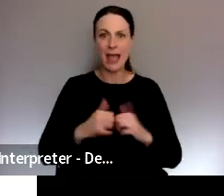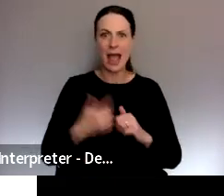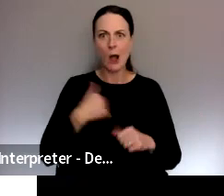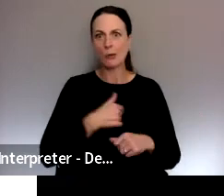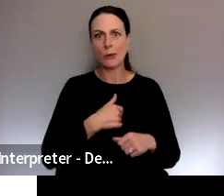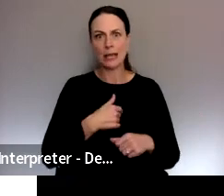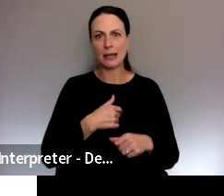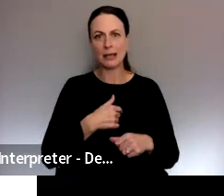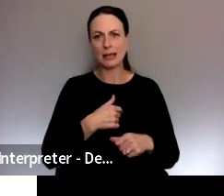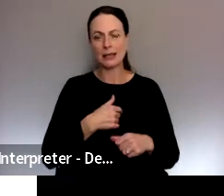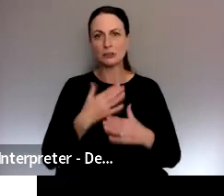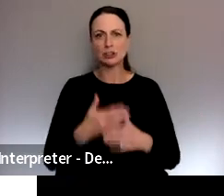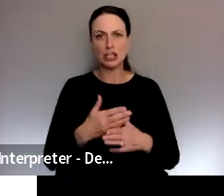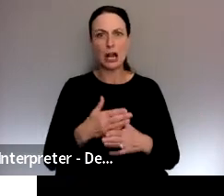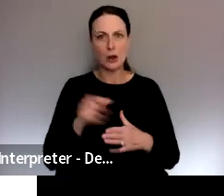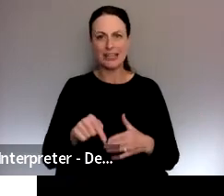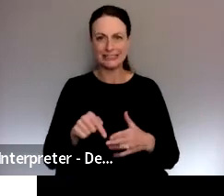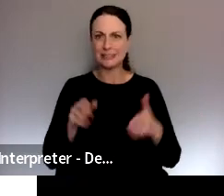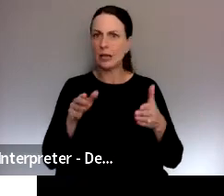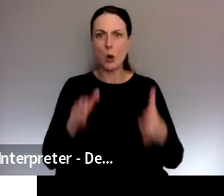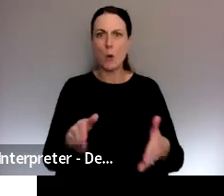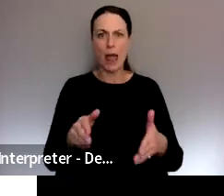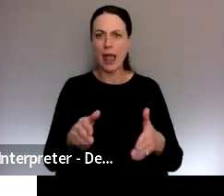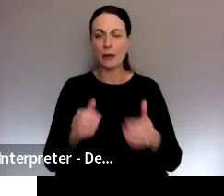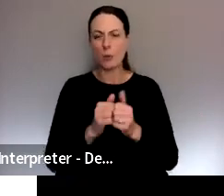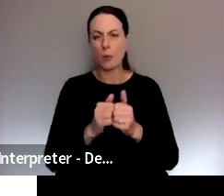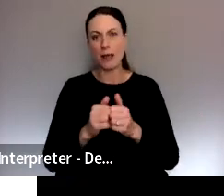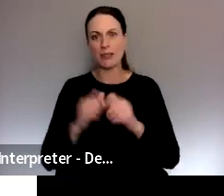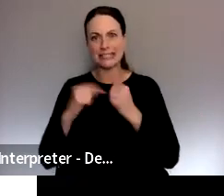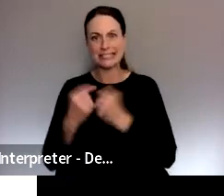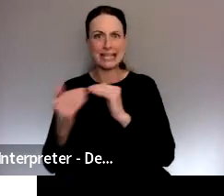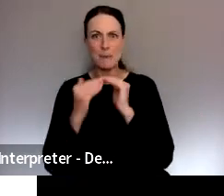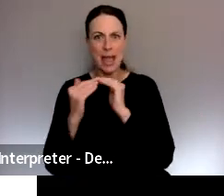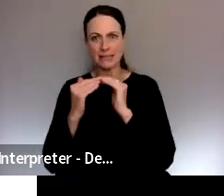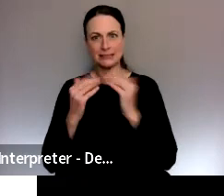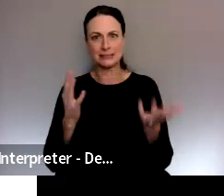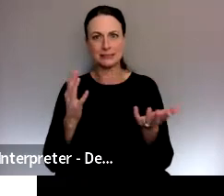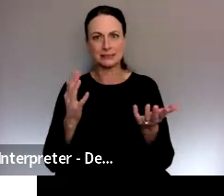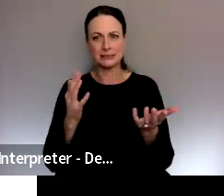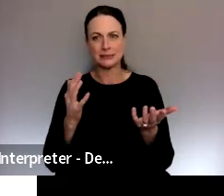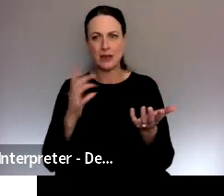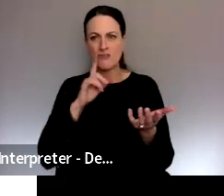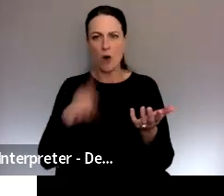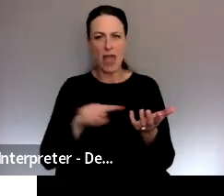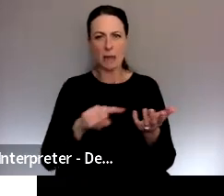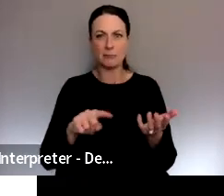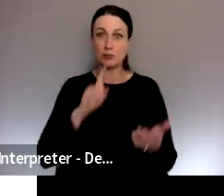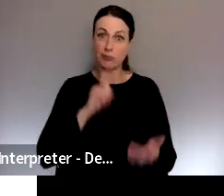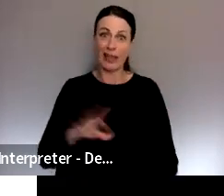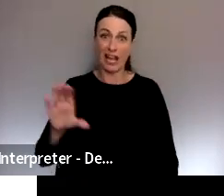how do we share this with our teammates in a way for them to care